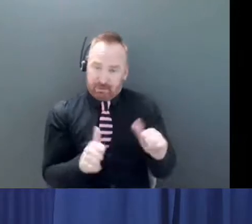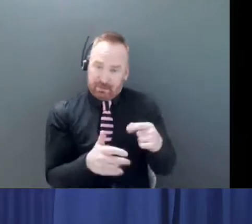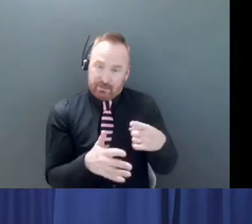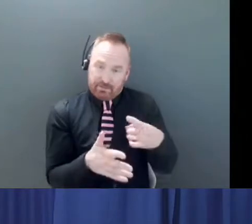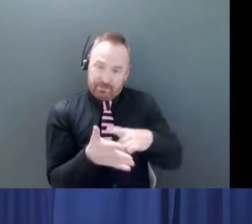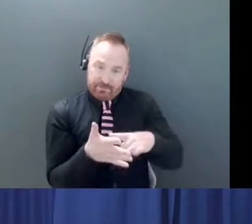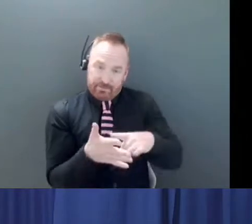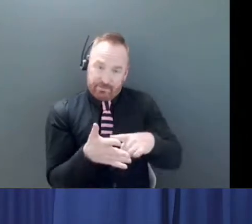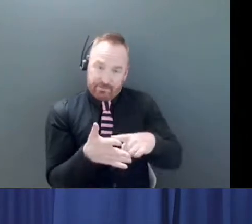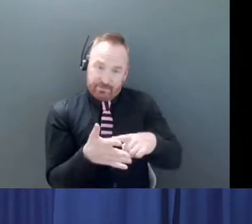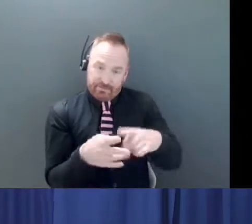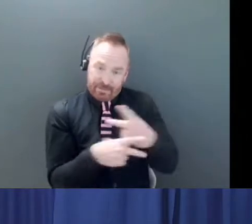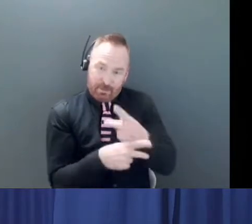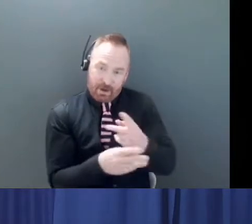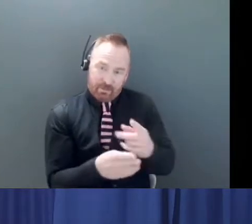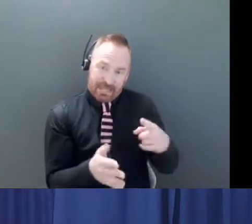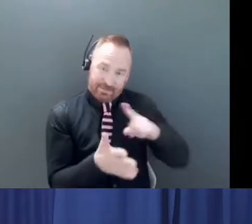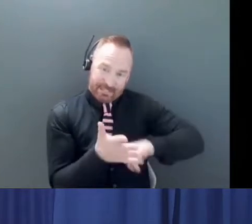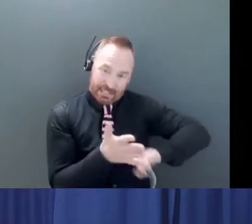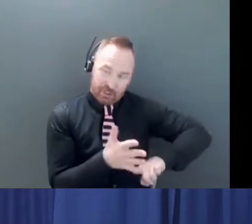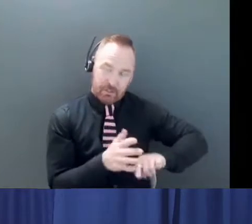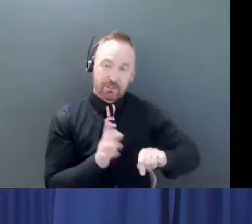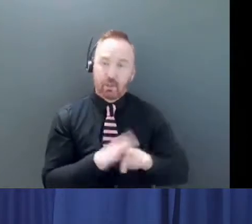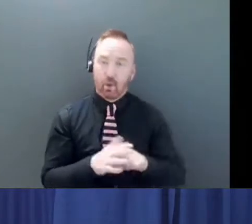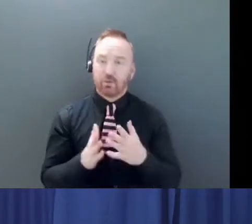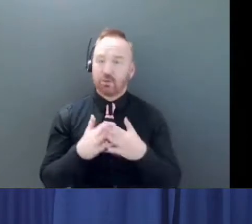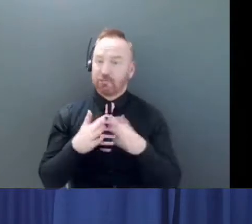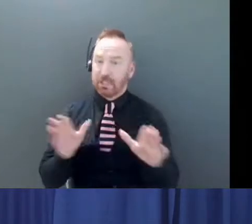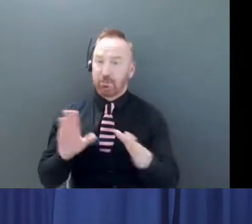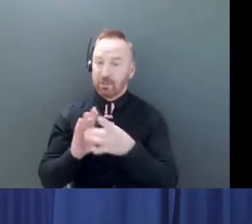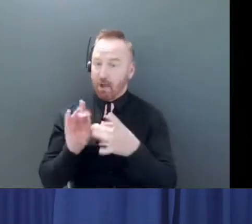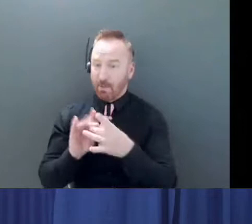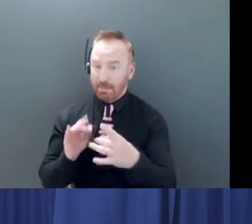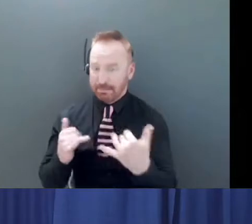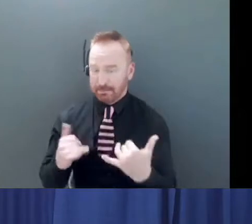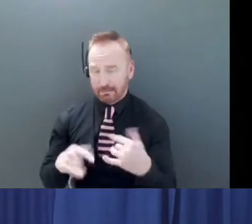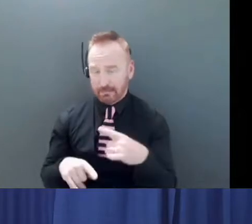Thank you, Minister MacLean. Hailey, do you have a second question? I do, yes.